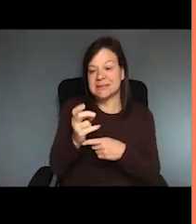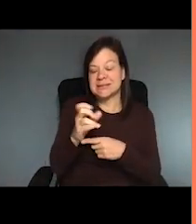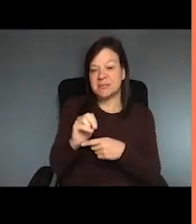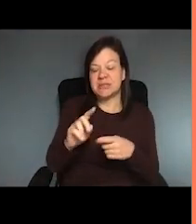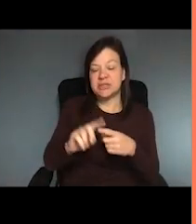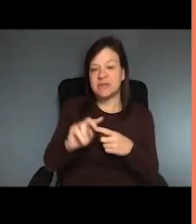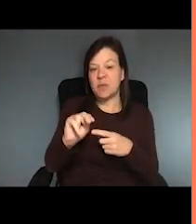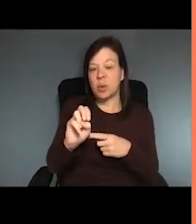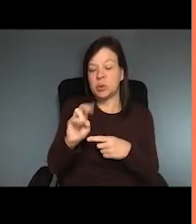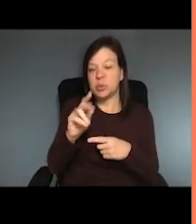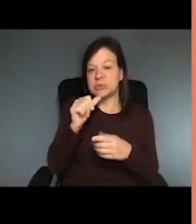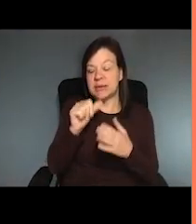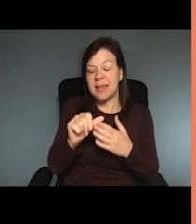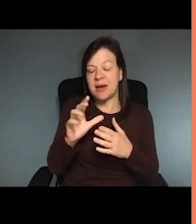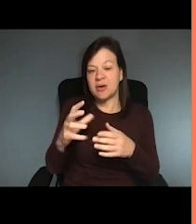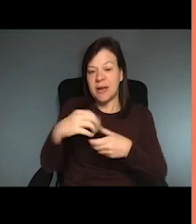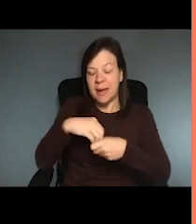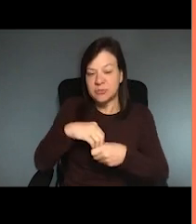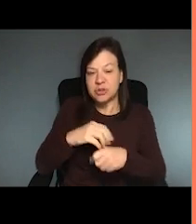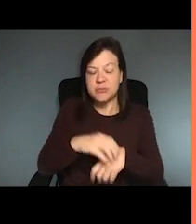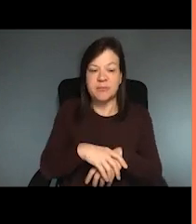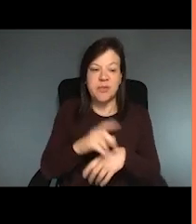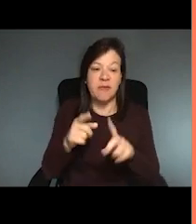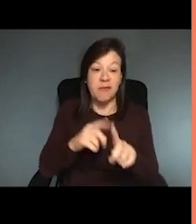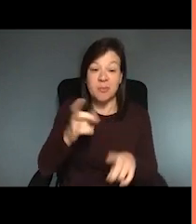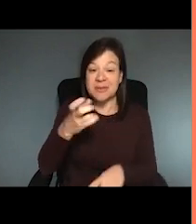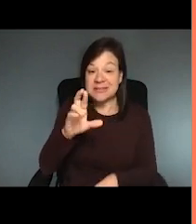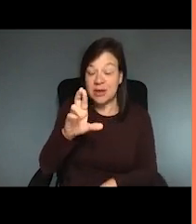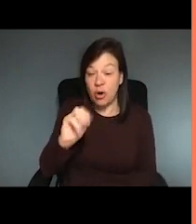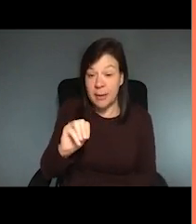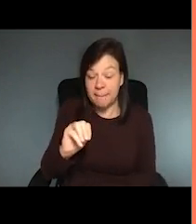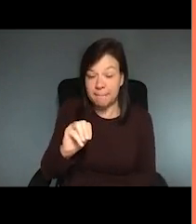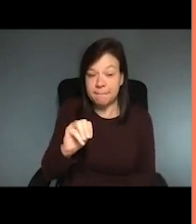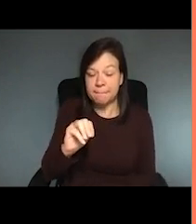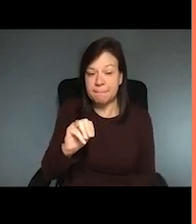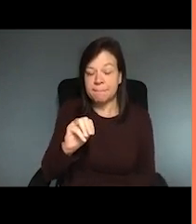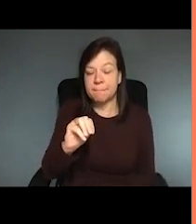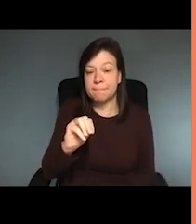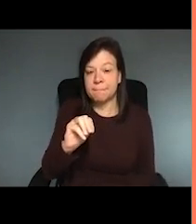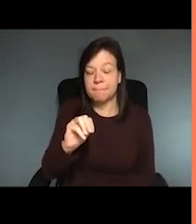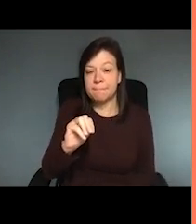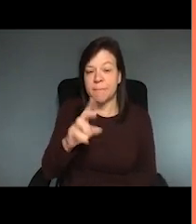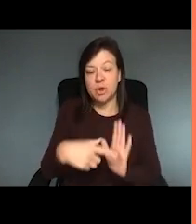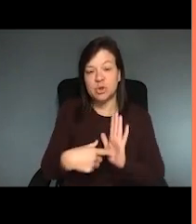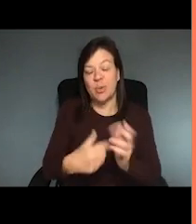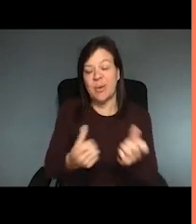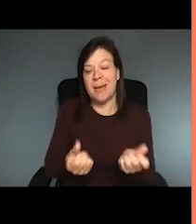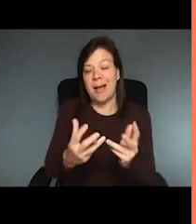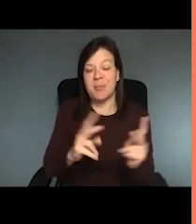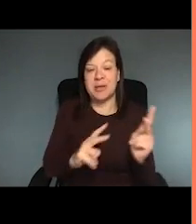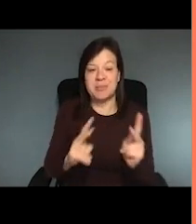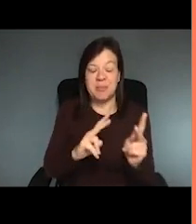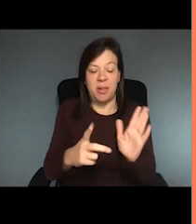FORMS FROM THE CRM DIRECTLY, SHOWING HOW MANY PEOPLE DOWNLOADED A DEMO PER WEEK.